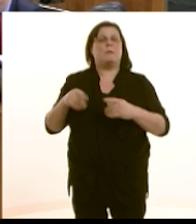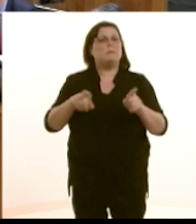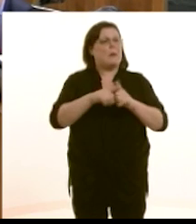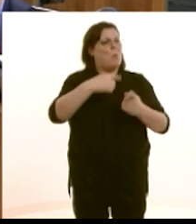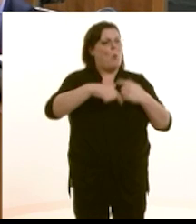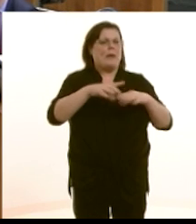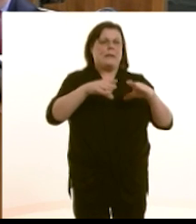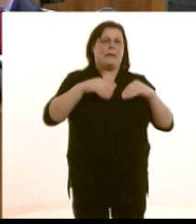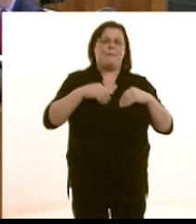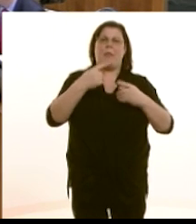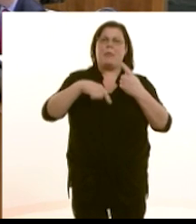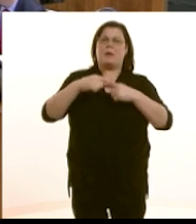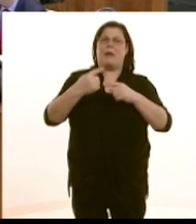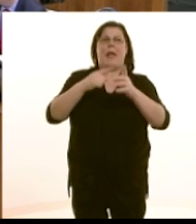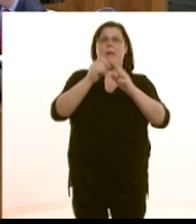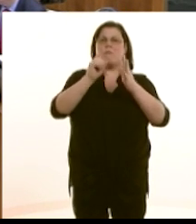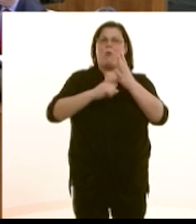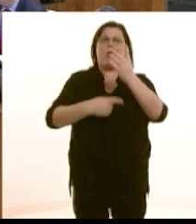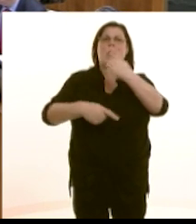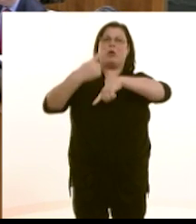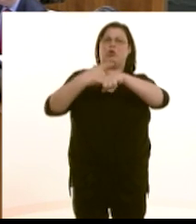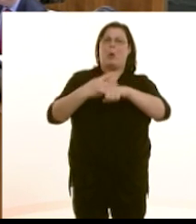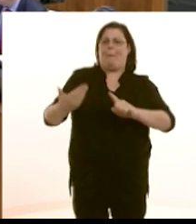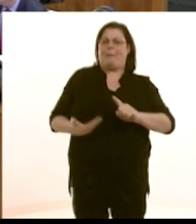were devolved to us in April last year. There is a review that is already in place. The